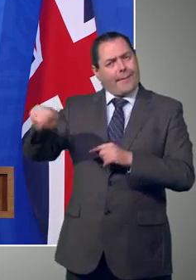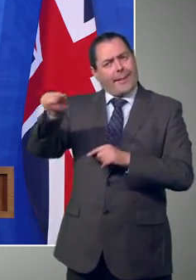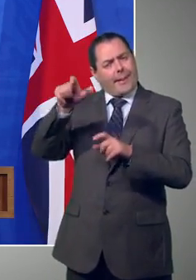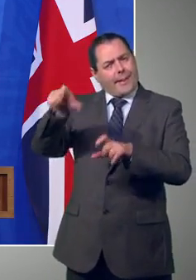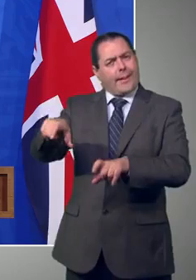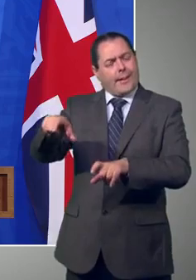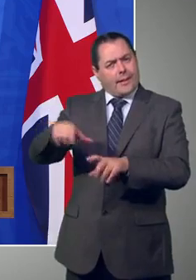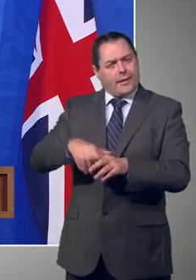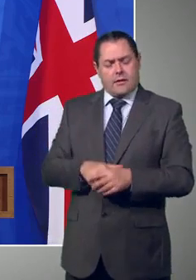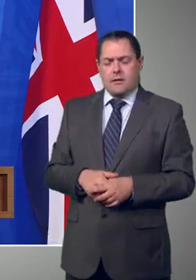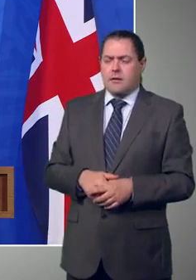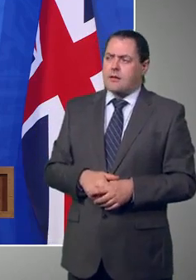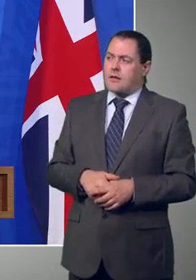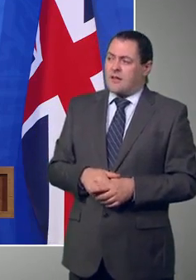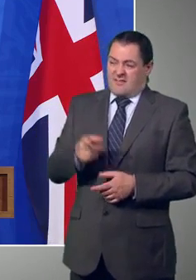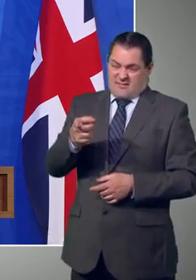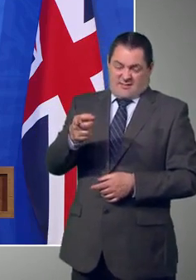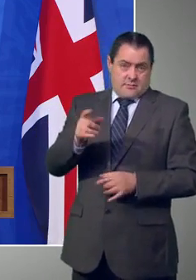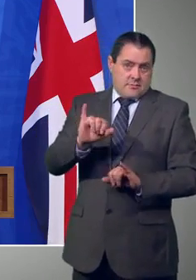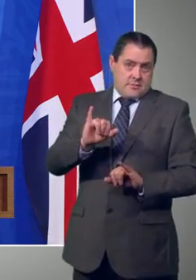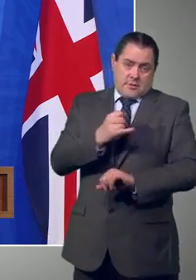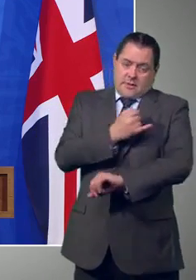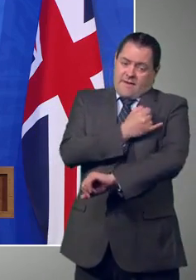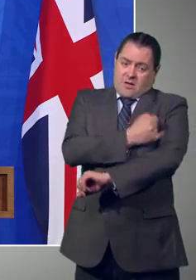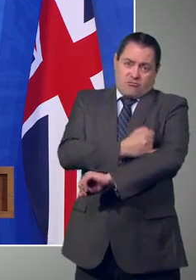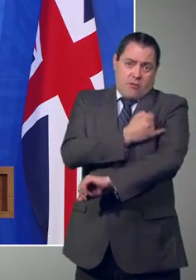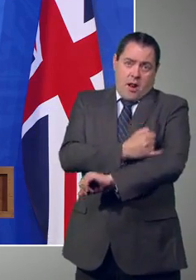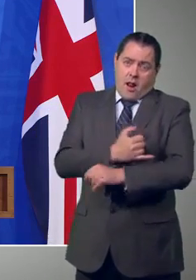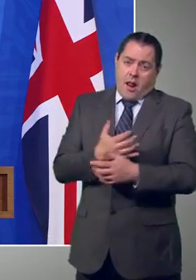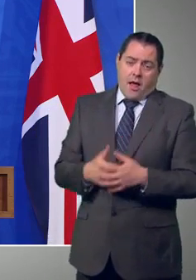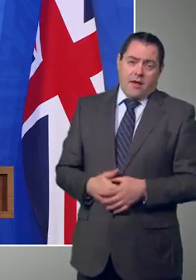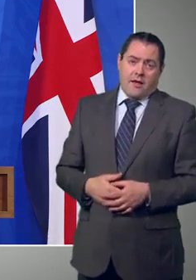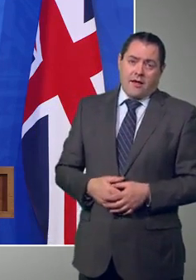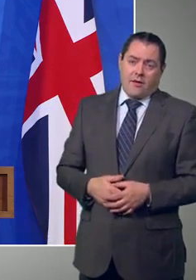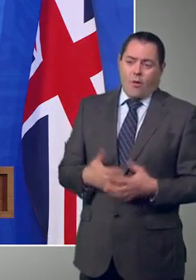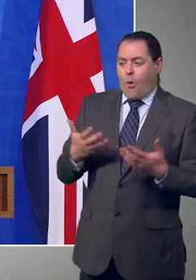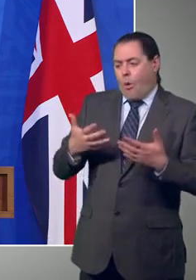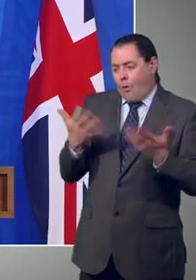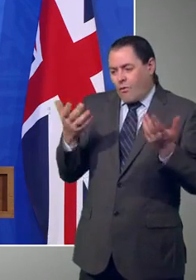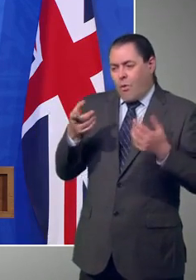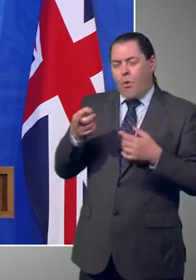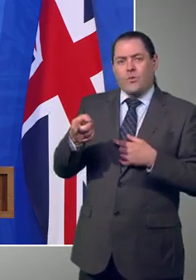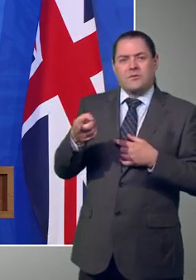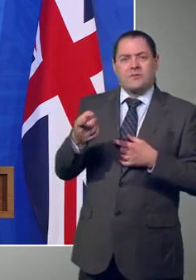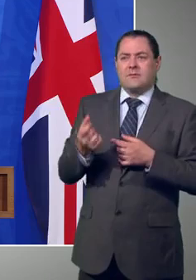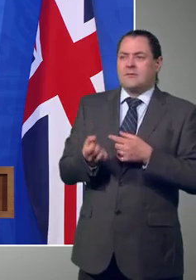are some of the most vulnerable to this disease because by its